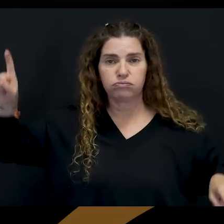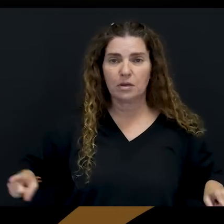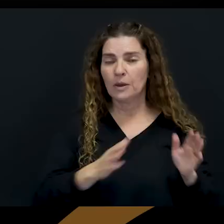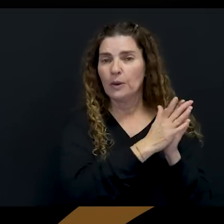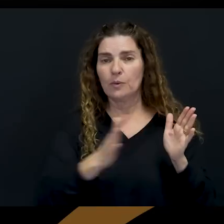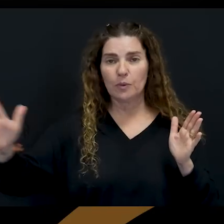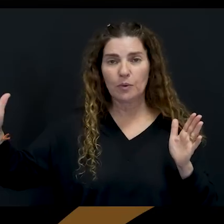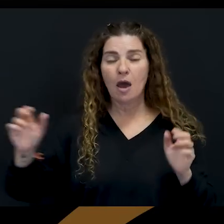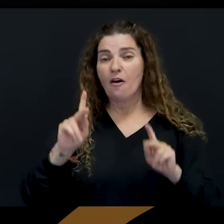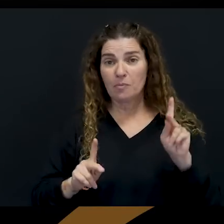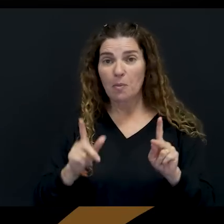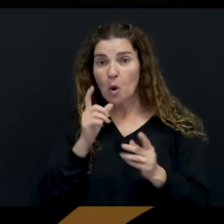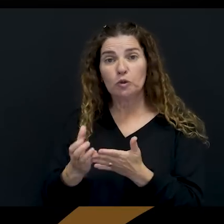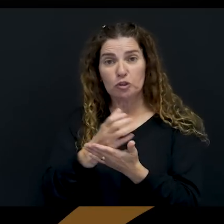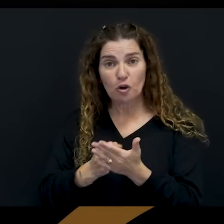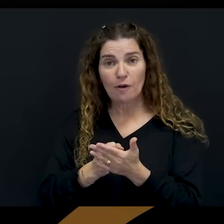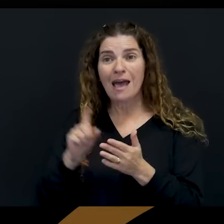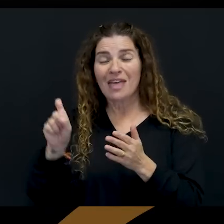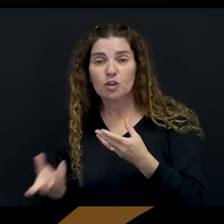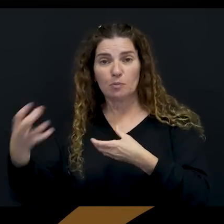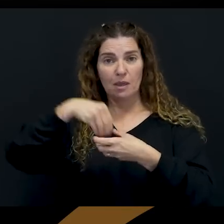that deserves and needs to be engaged.